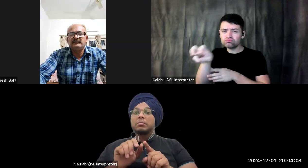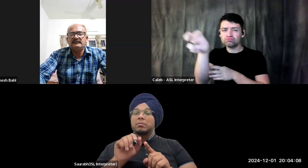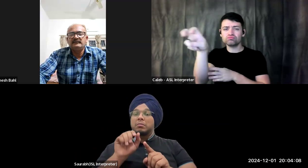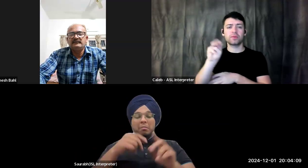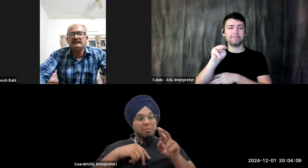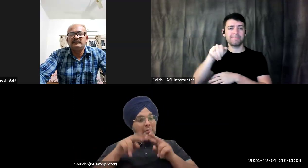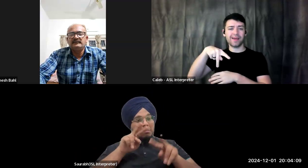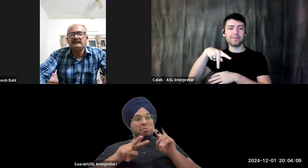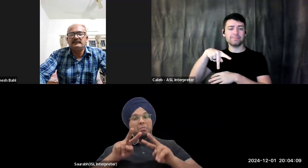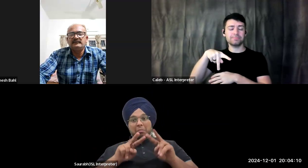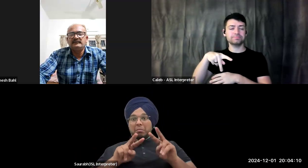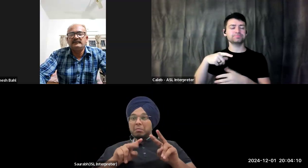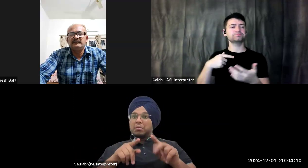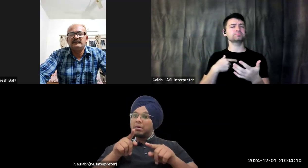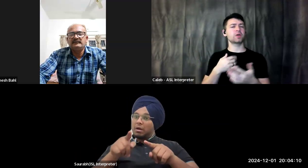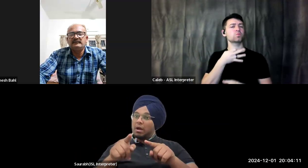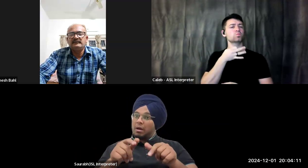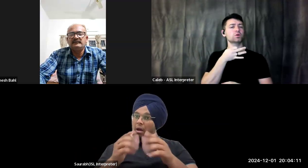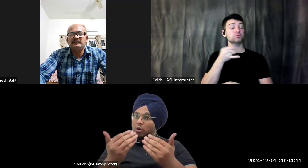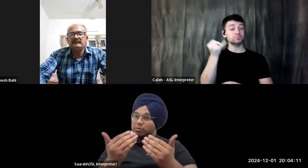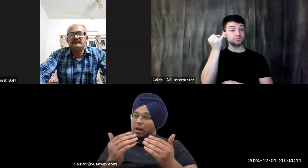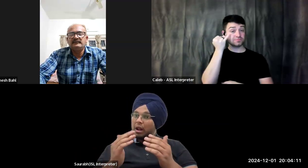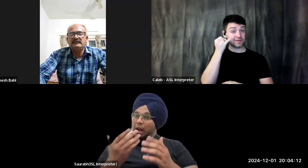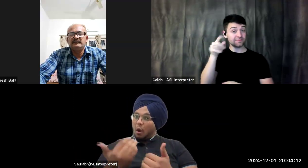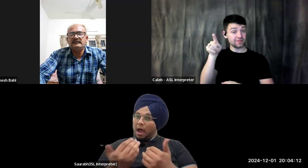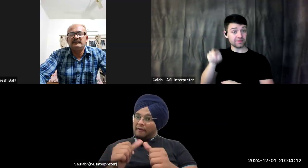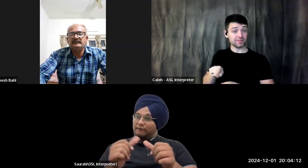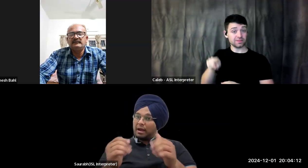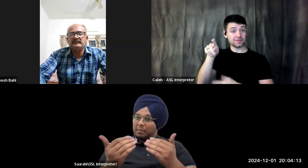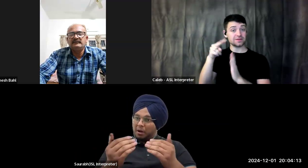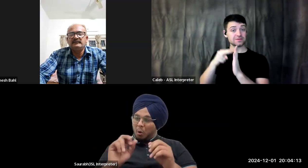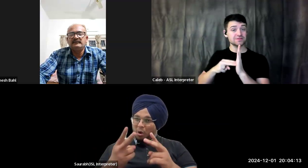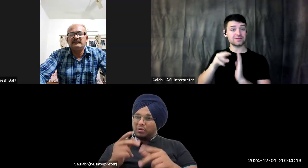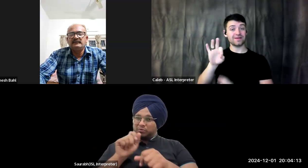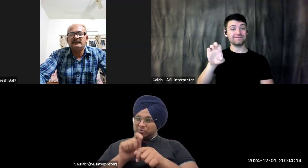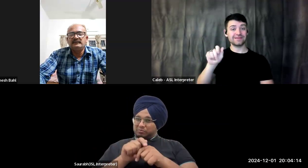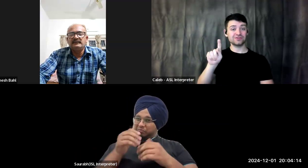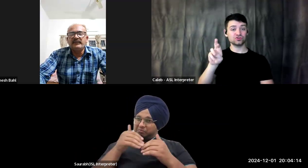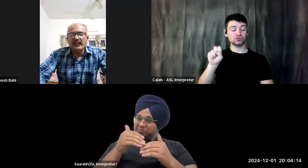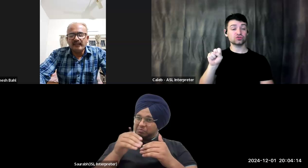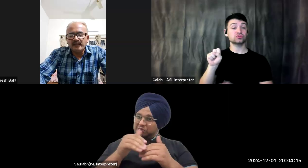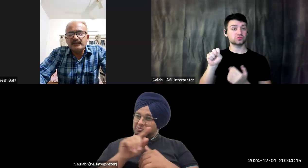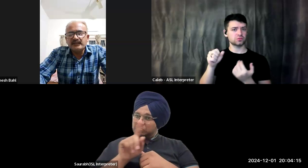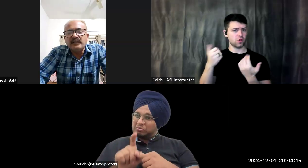are already available or still under development.